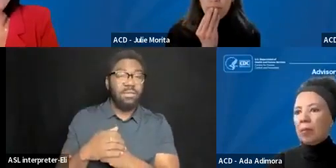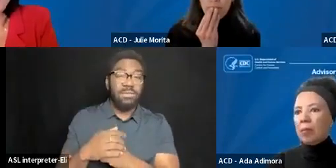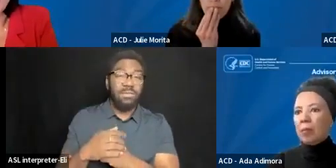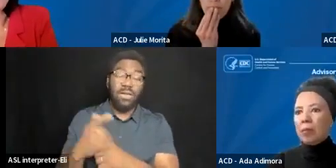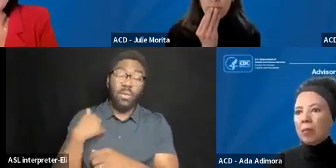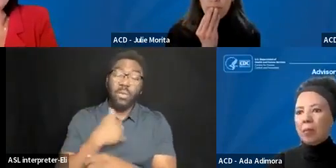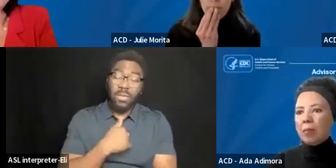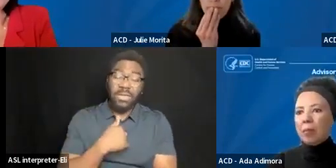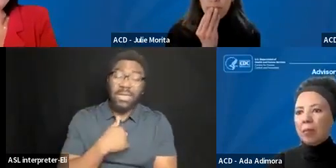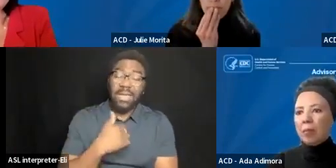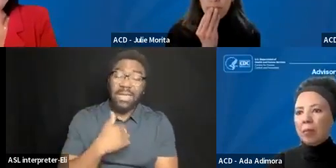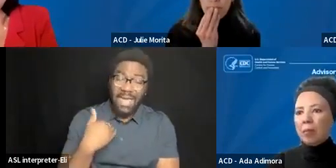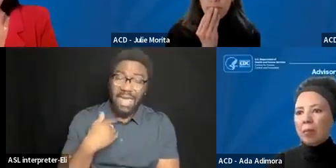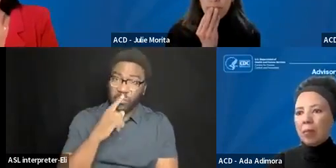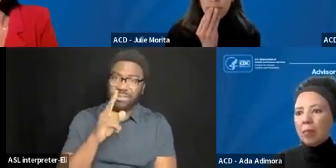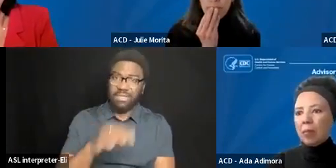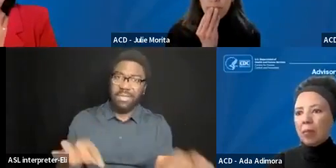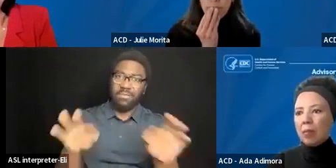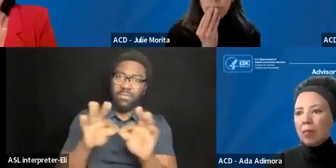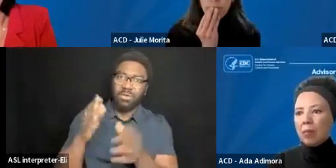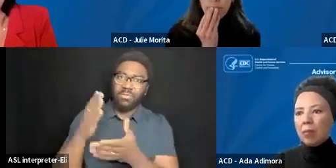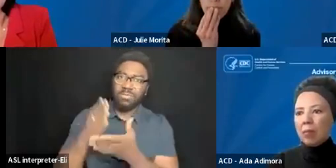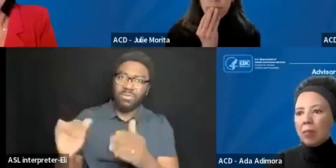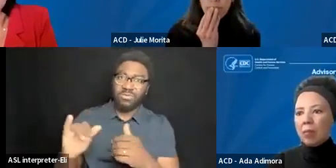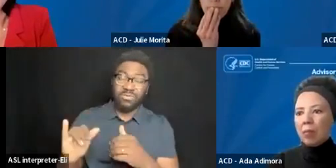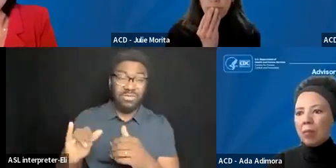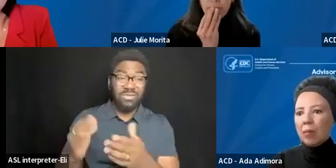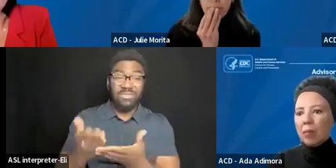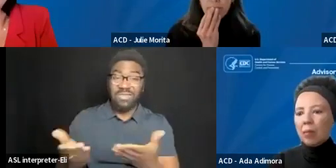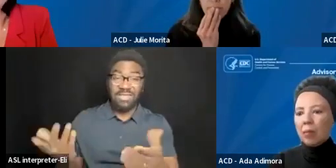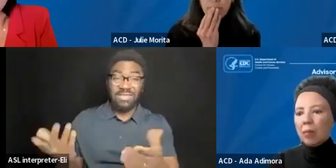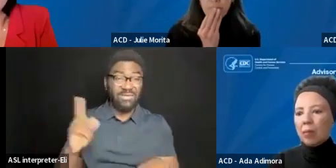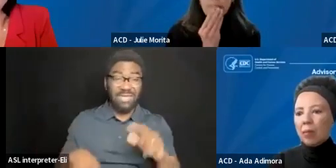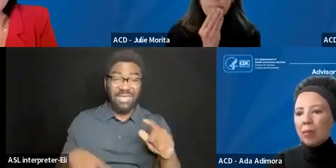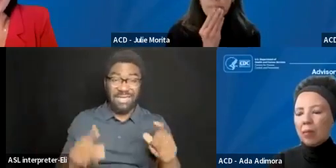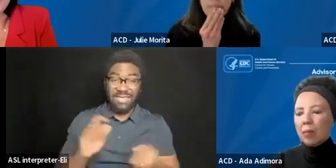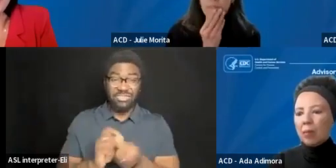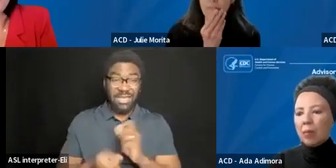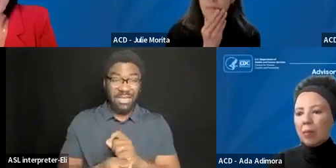and that is the things that we can't do, that we need congressional help and support to do.